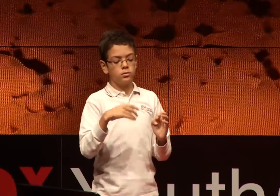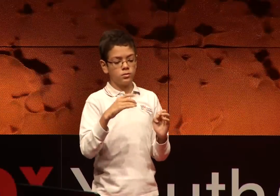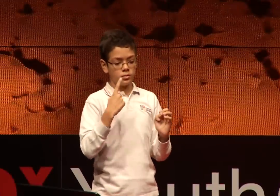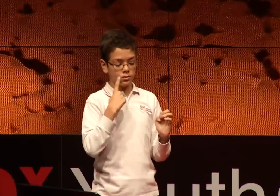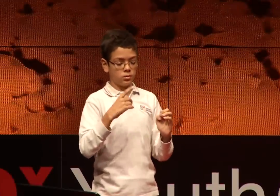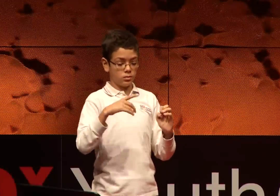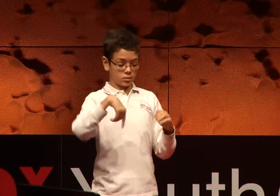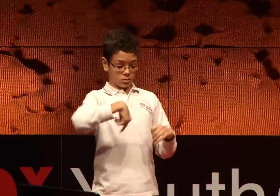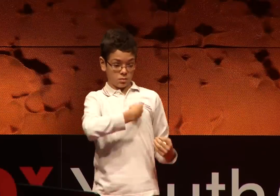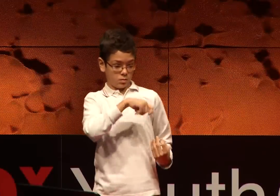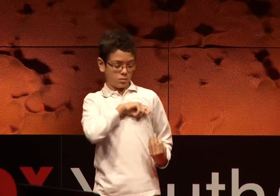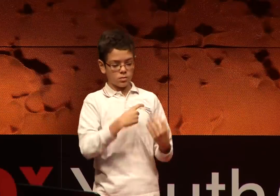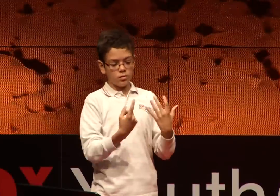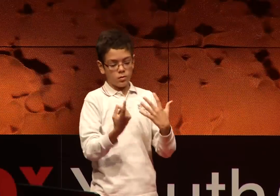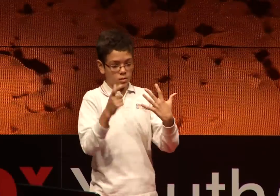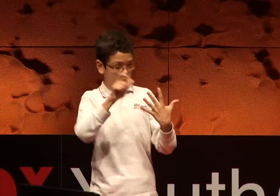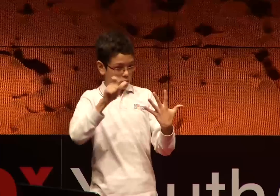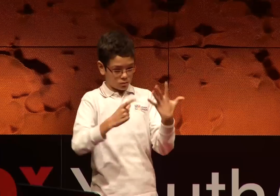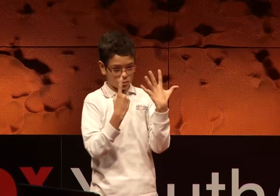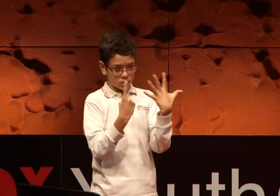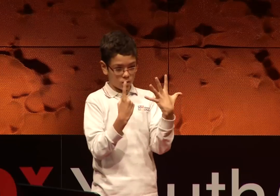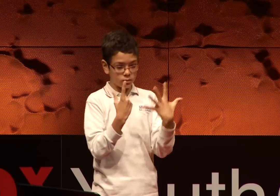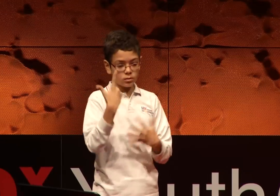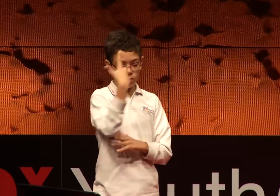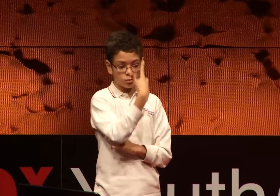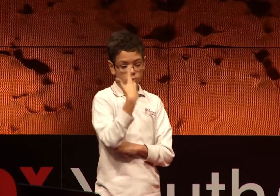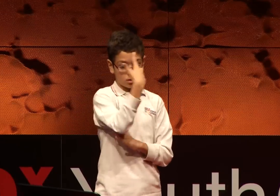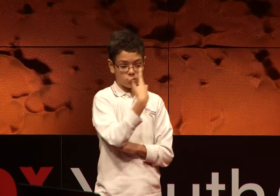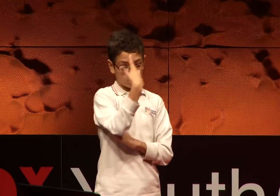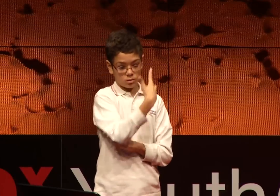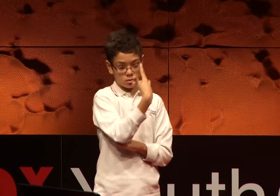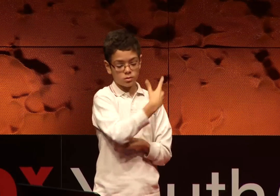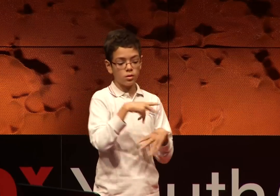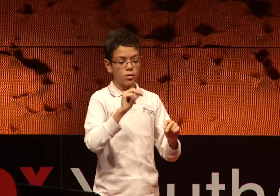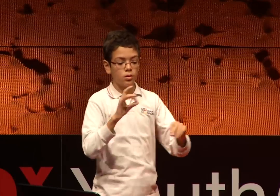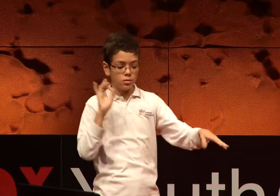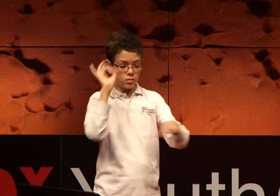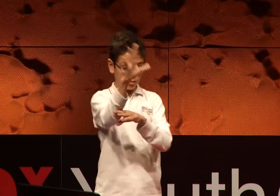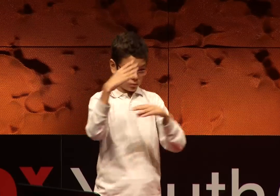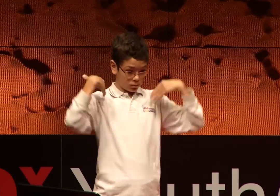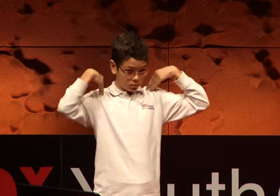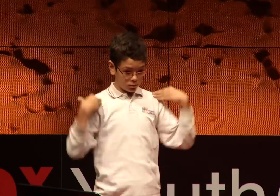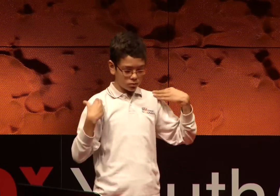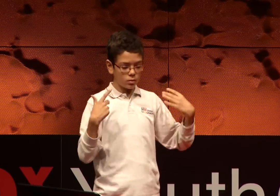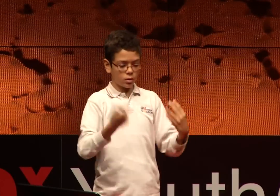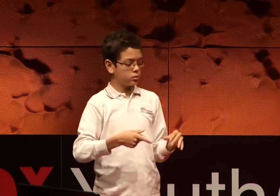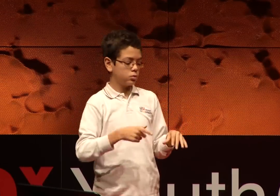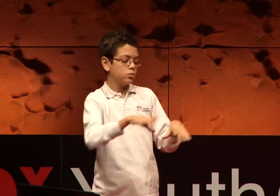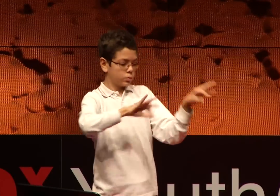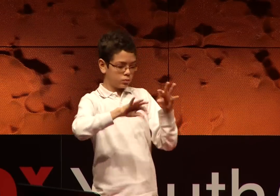The World Federation of the Deaf made their selection in different ways for this event.